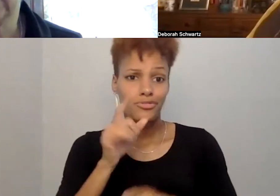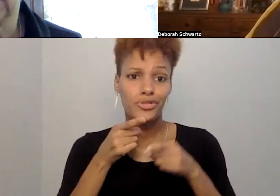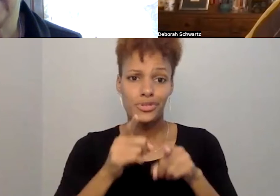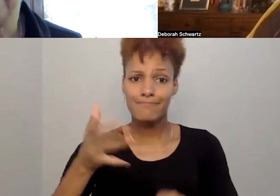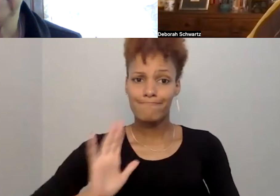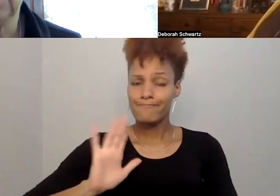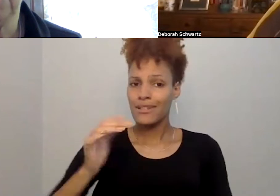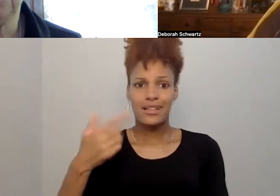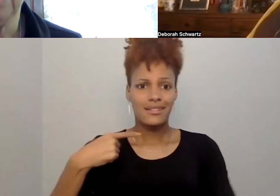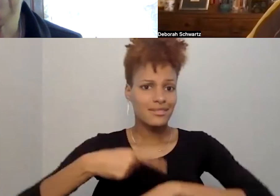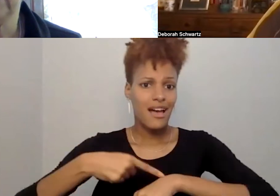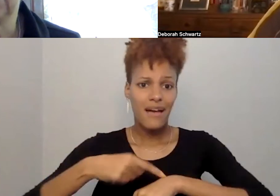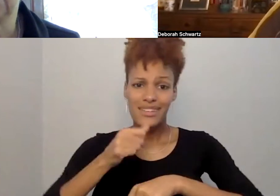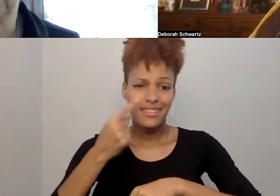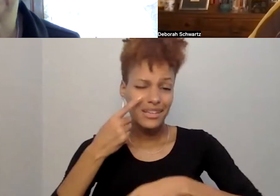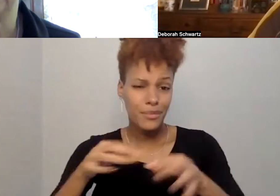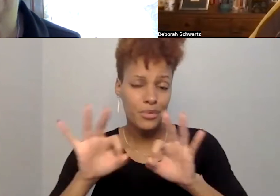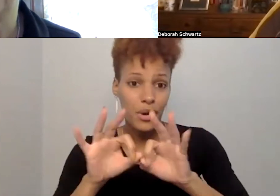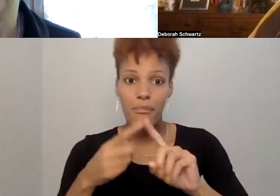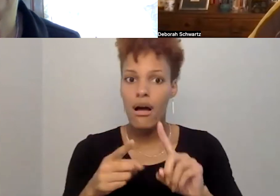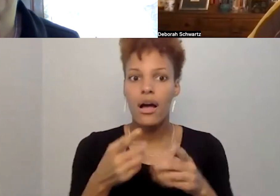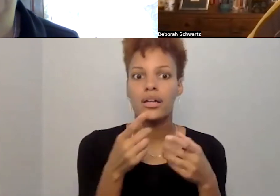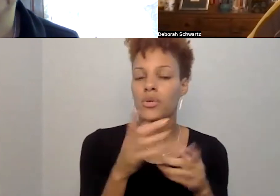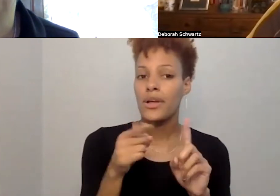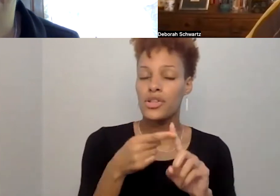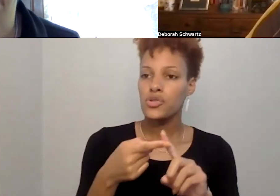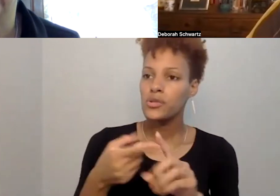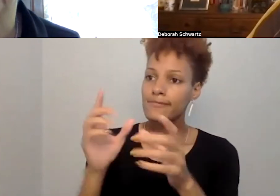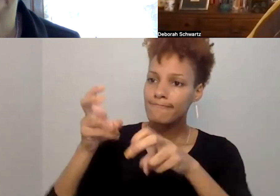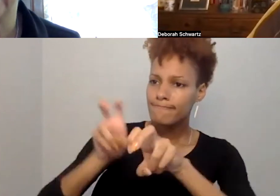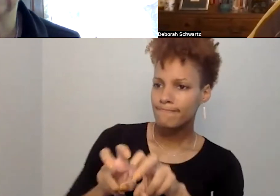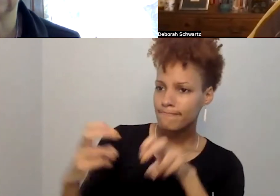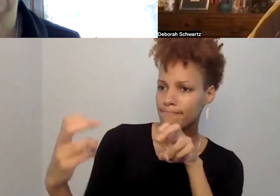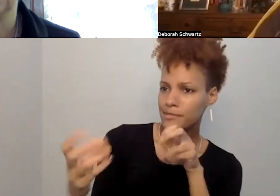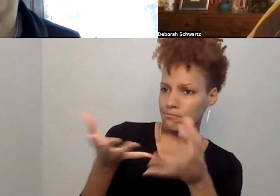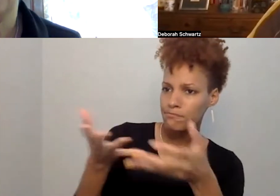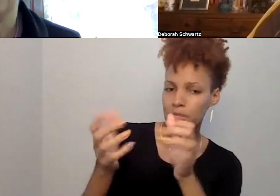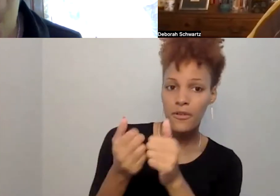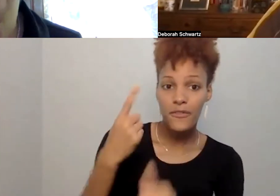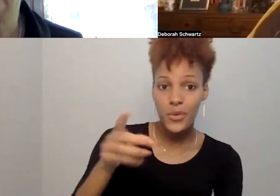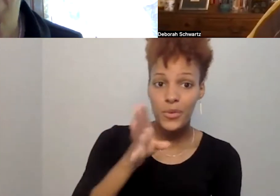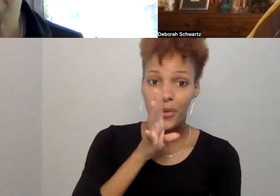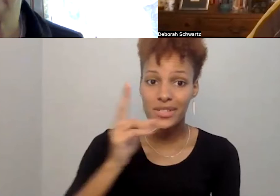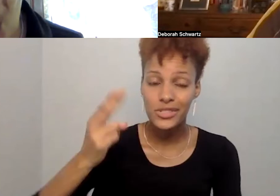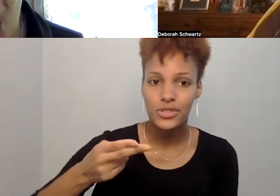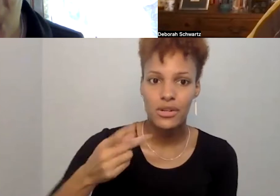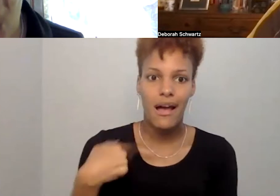that happens when you're doing an oral history, and I always off- I always ask about photographs